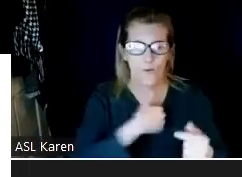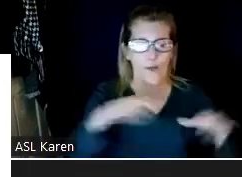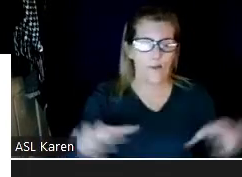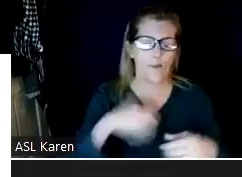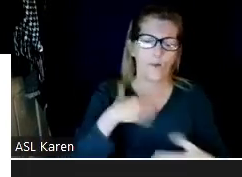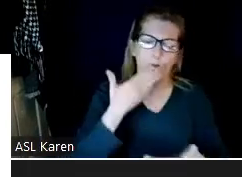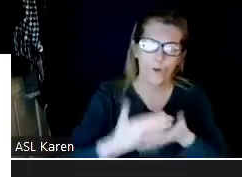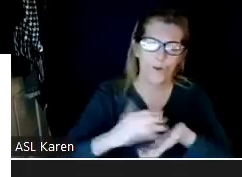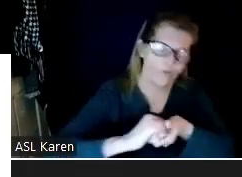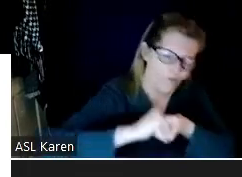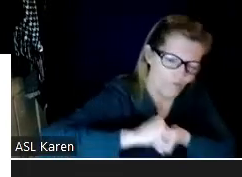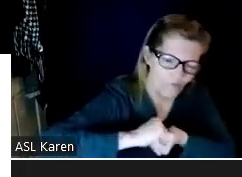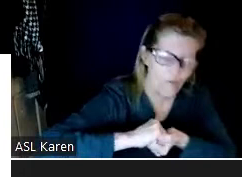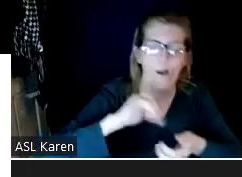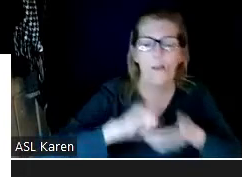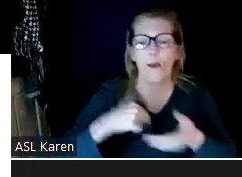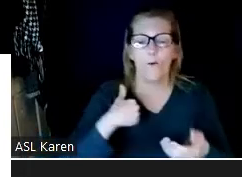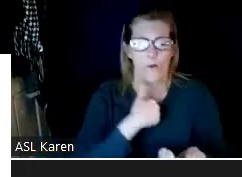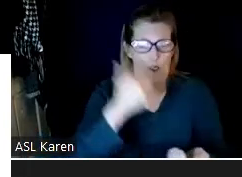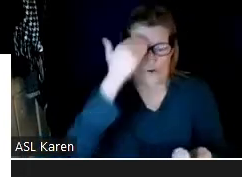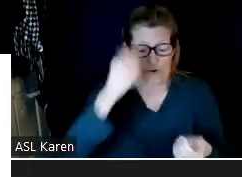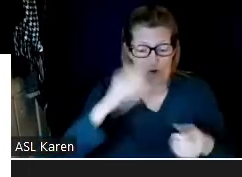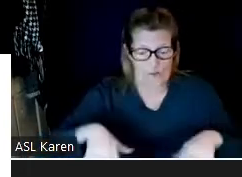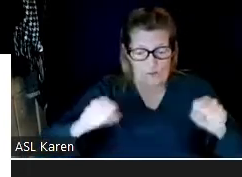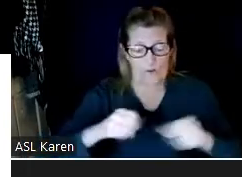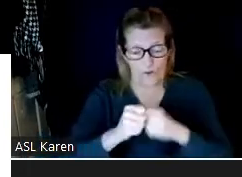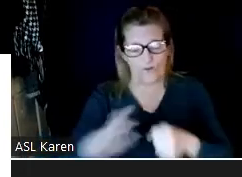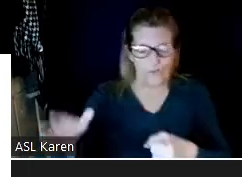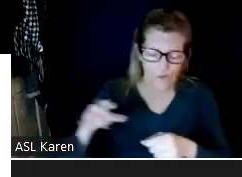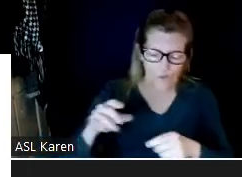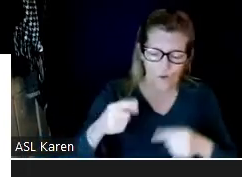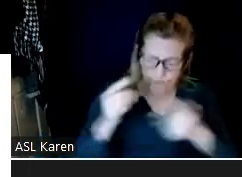15:12:00 We know that to really fulfill our mission, and to serve Oregon.